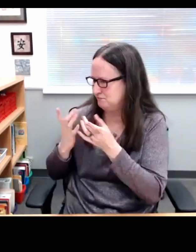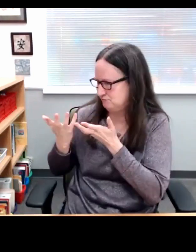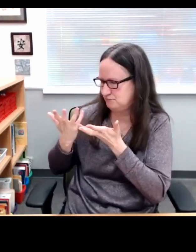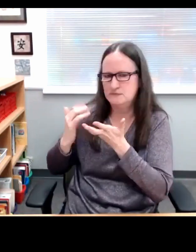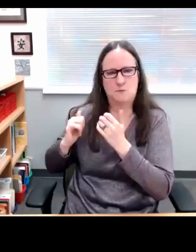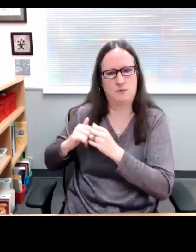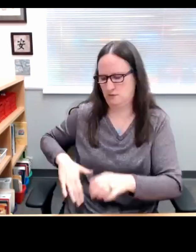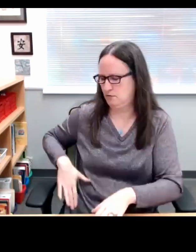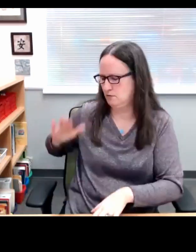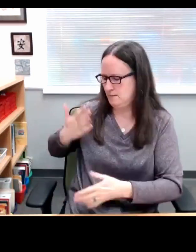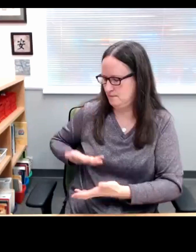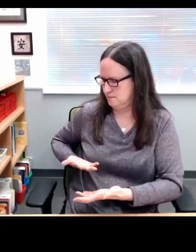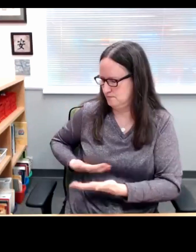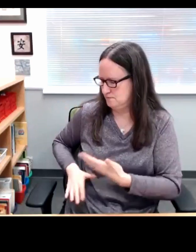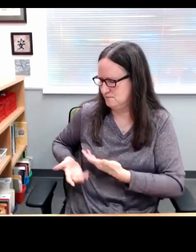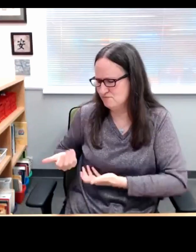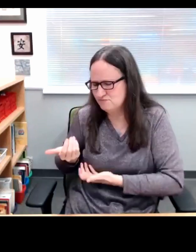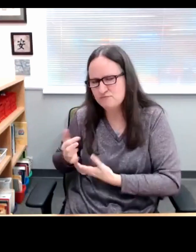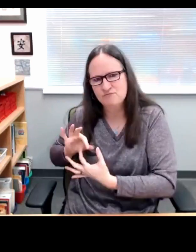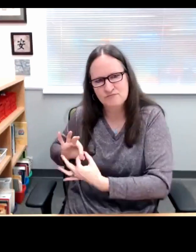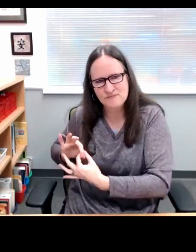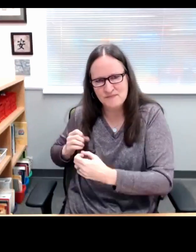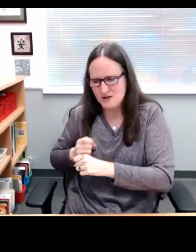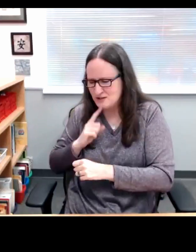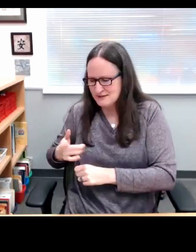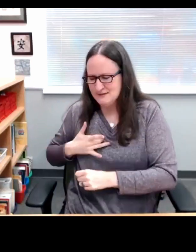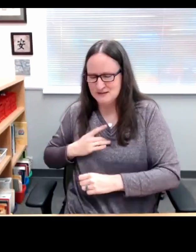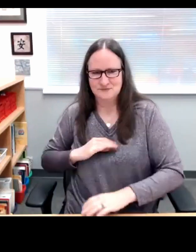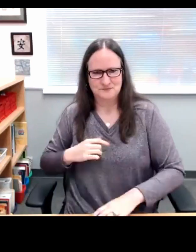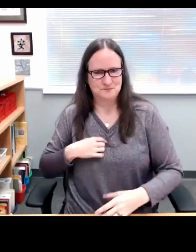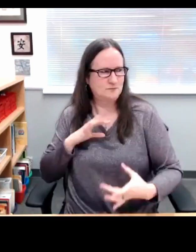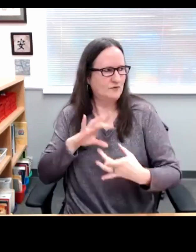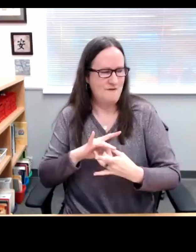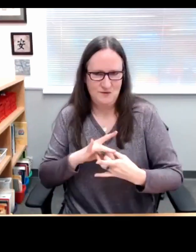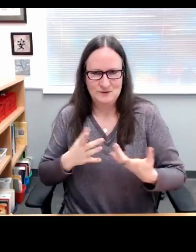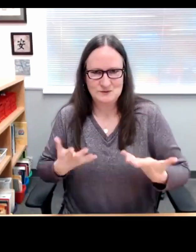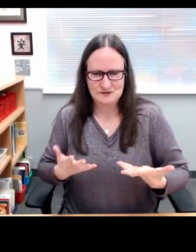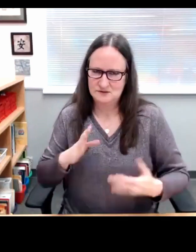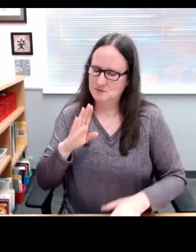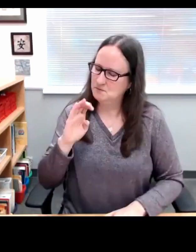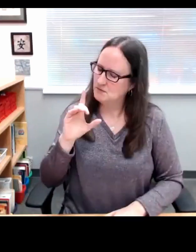And whether the mom is hearing or not, it's about that connection that comes from birth and that